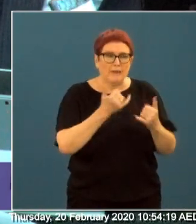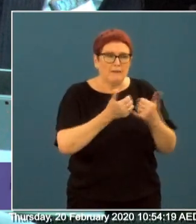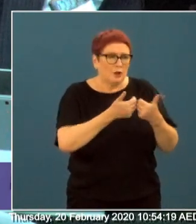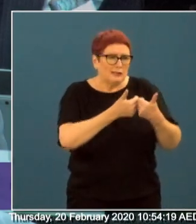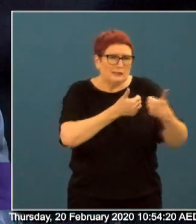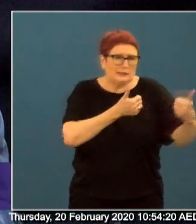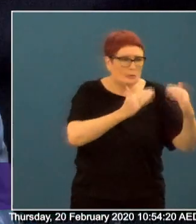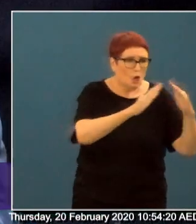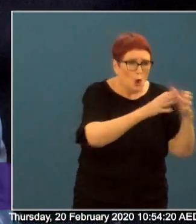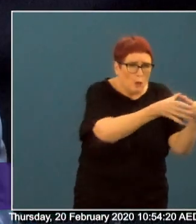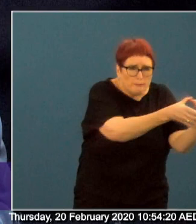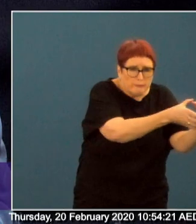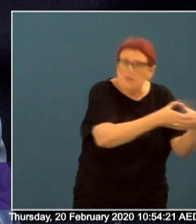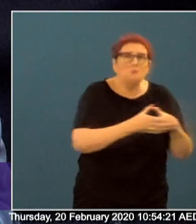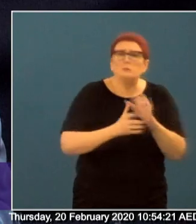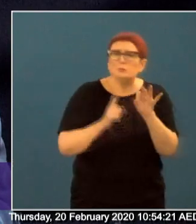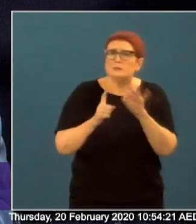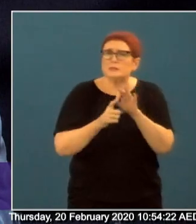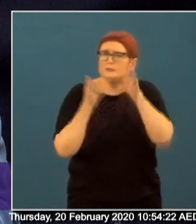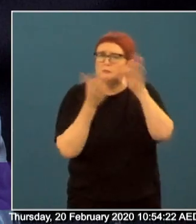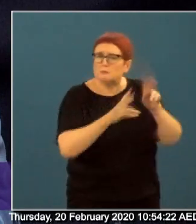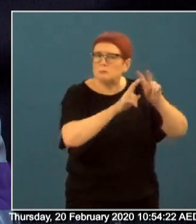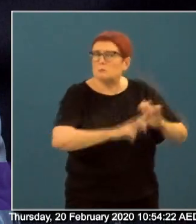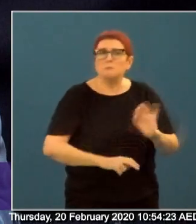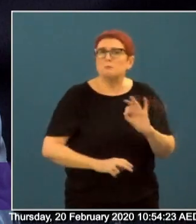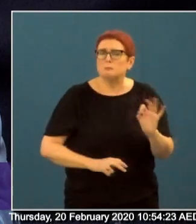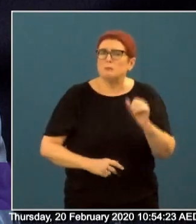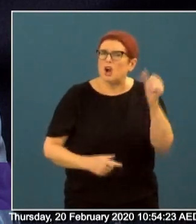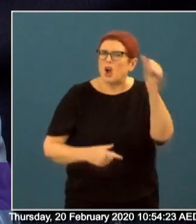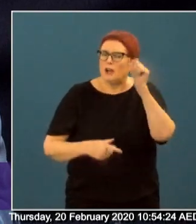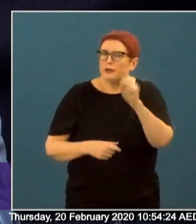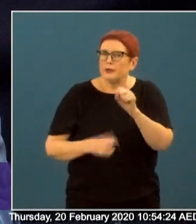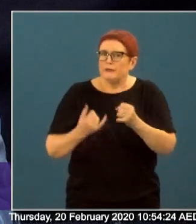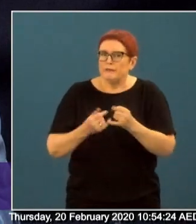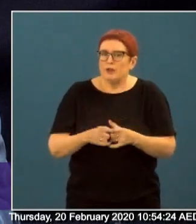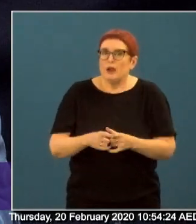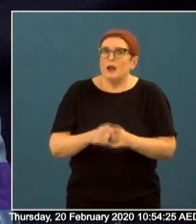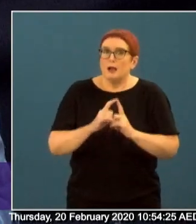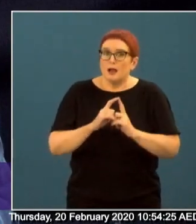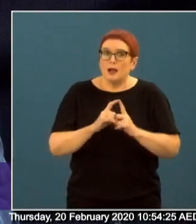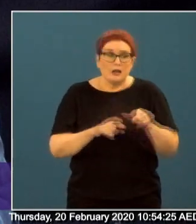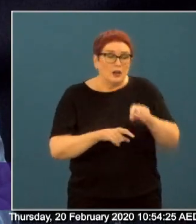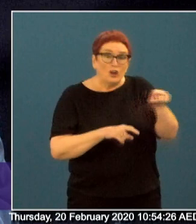Not specifically. However, I'm aware of the difficulty that those individuals may have in